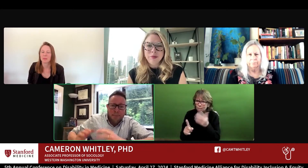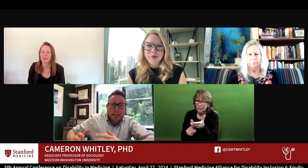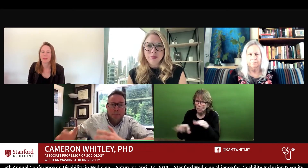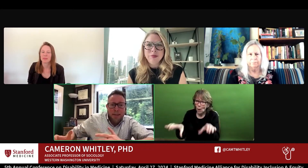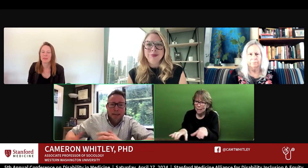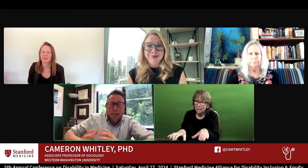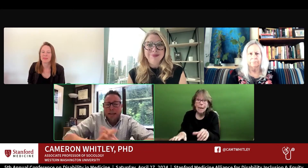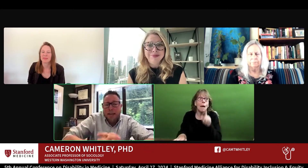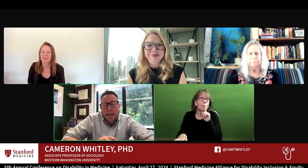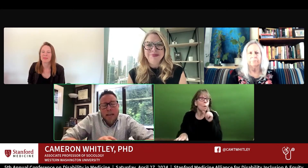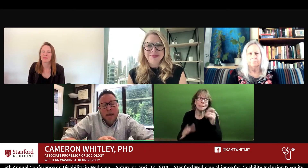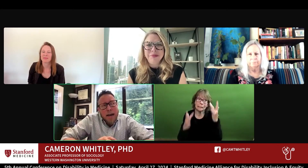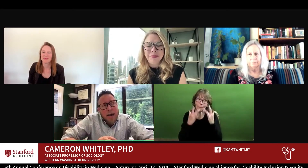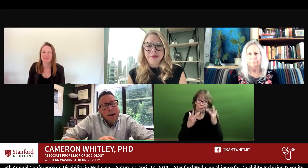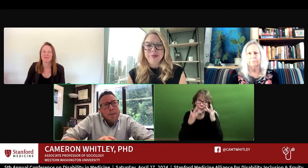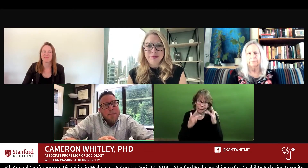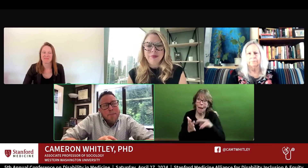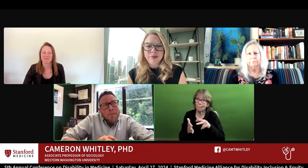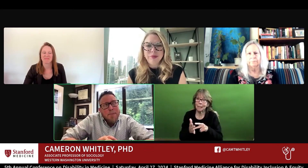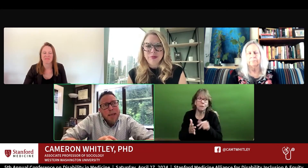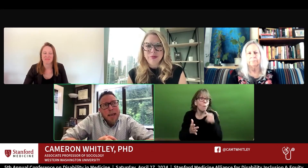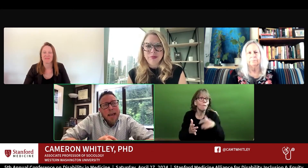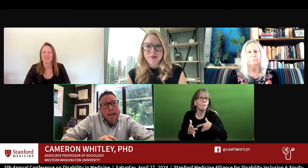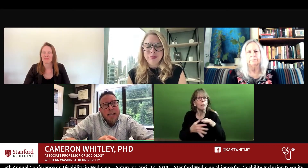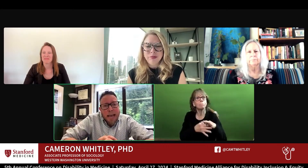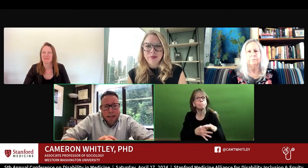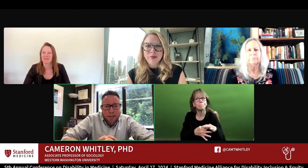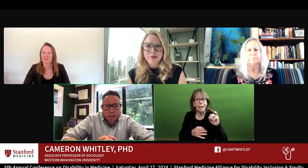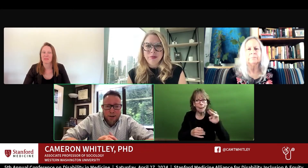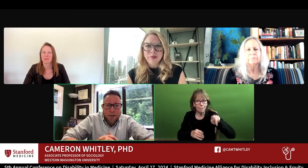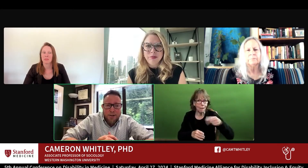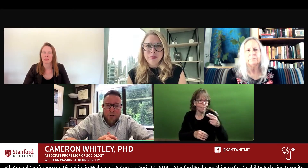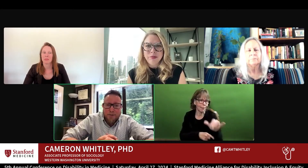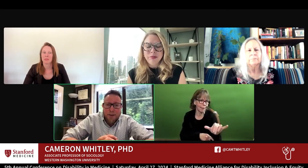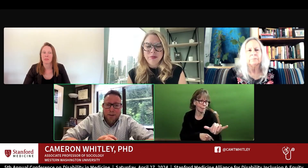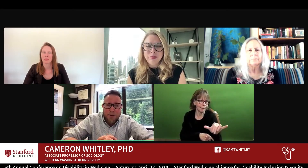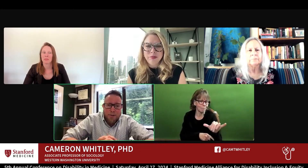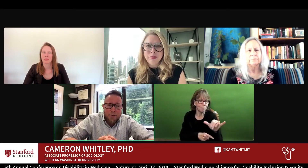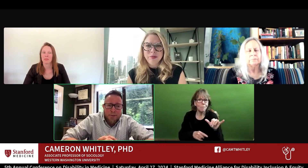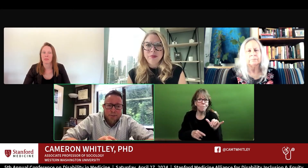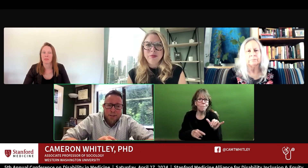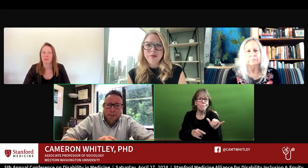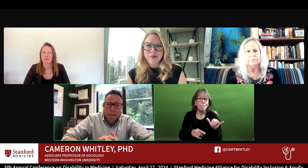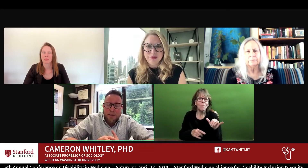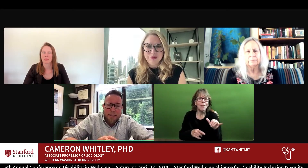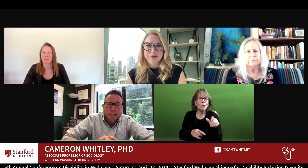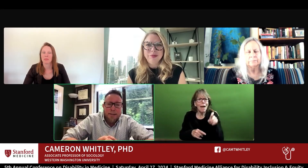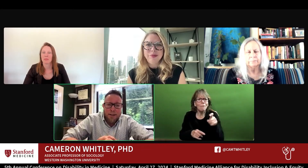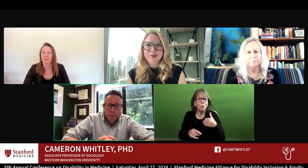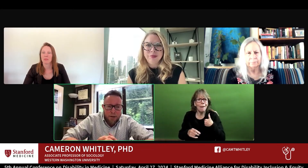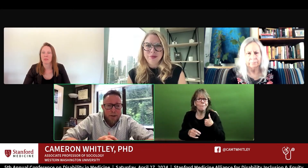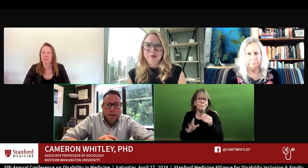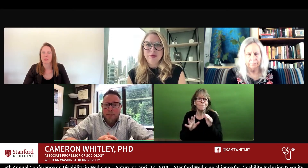I mean empathy and that starts with value, which is something that Lisa talks about, right?